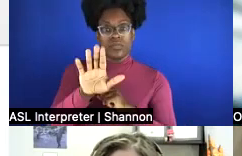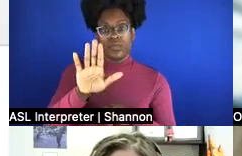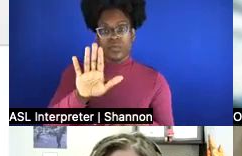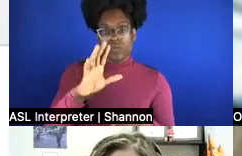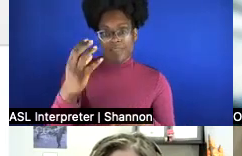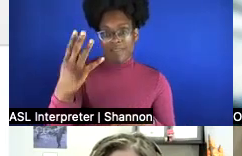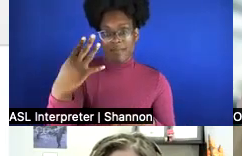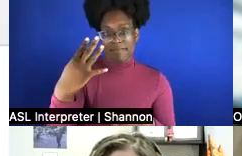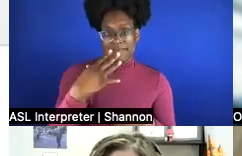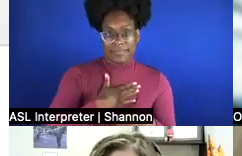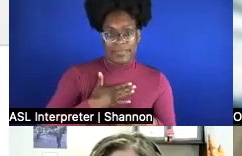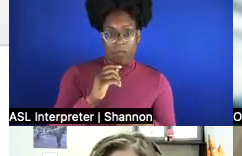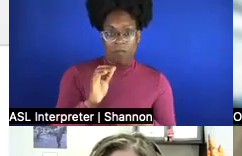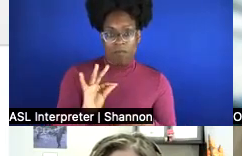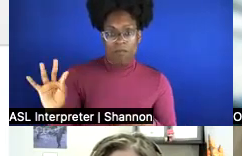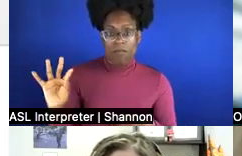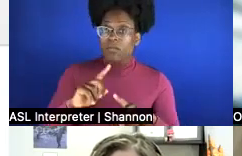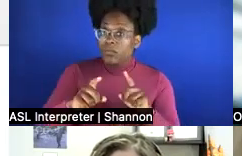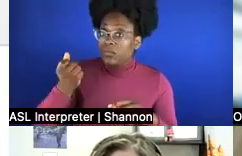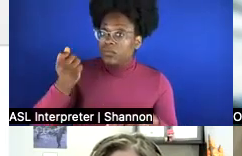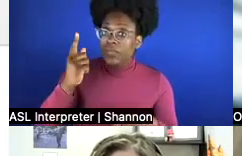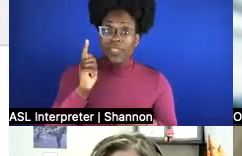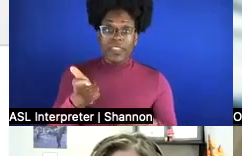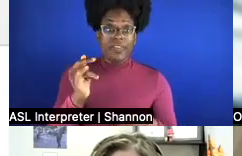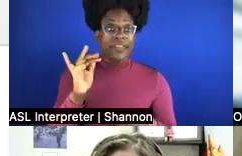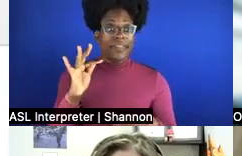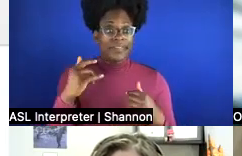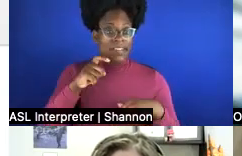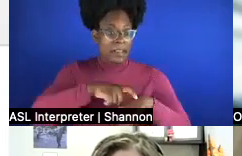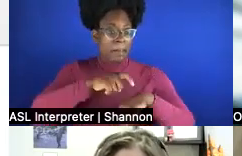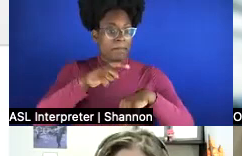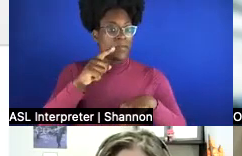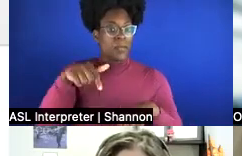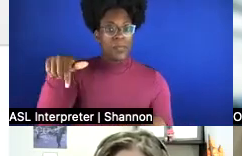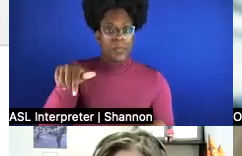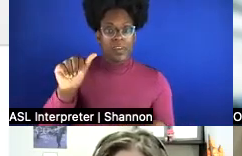if we have opportunity for q&a. If you experience any technical difficulties